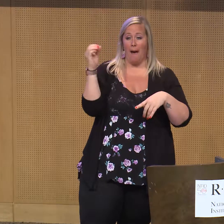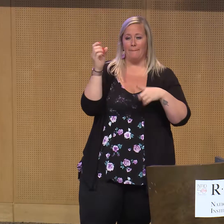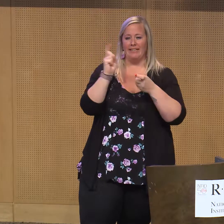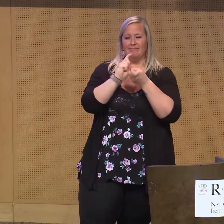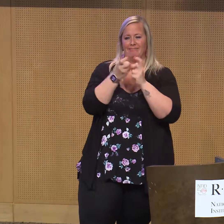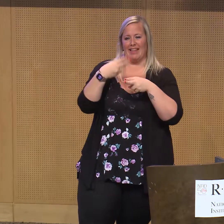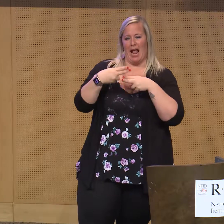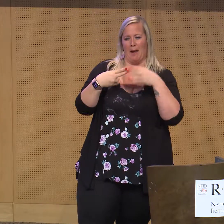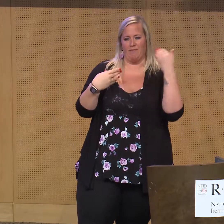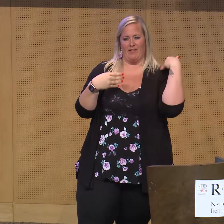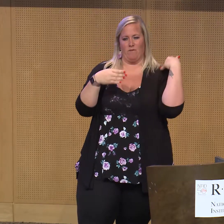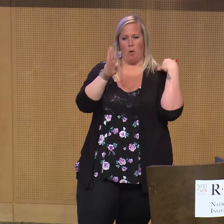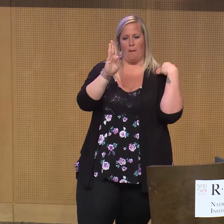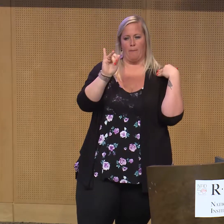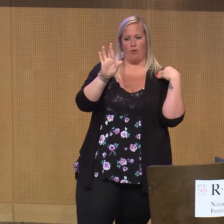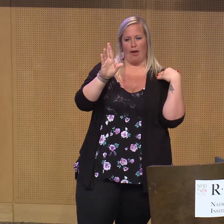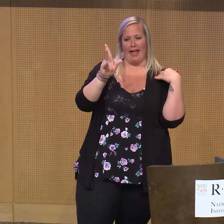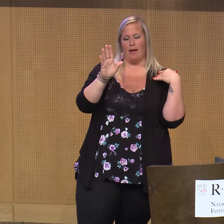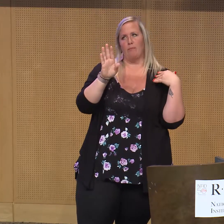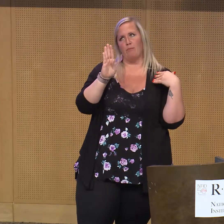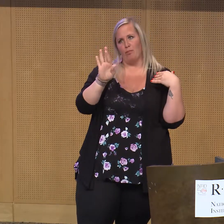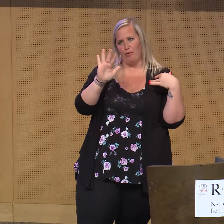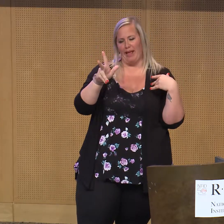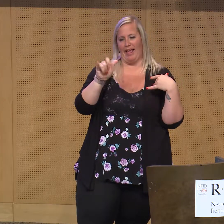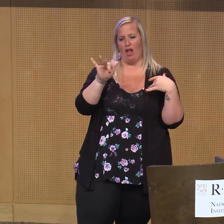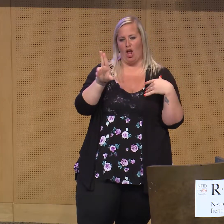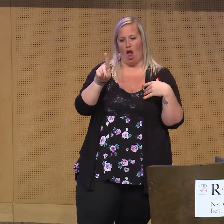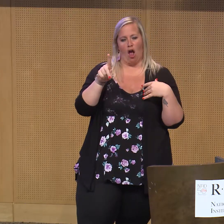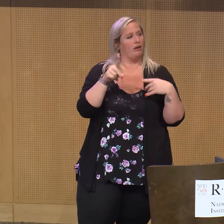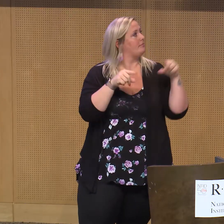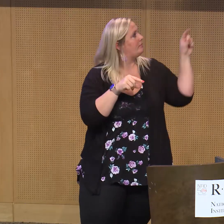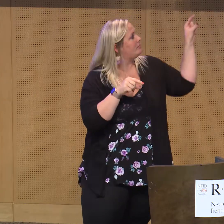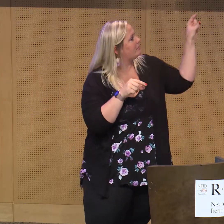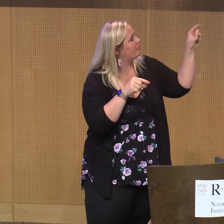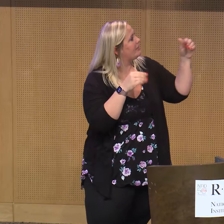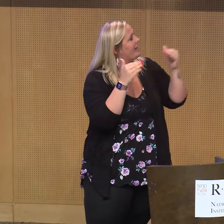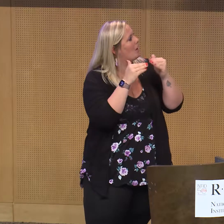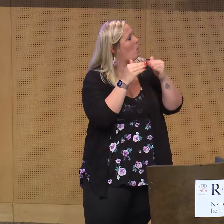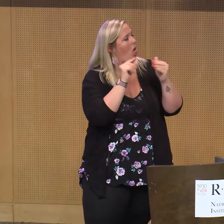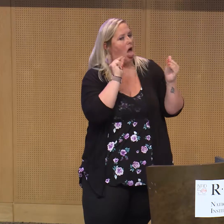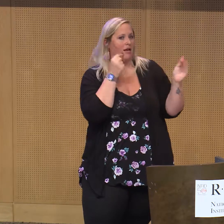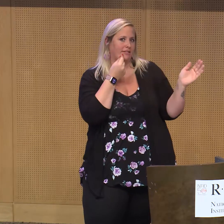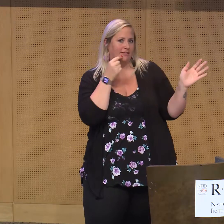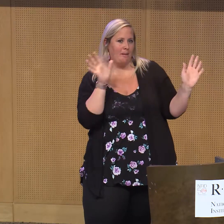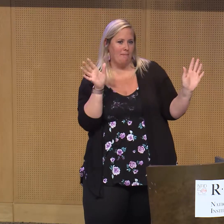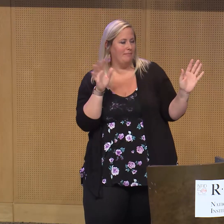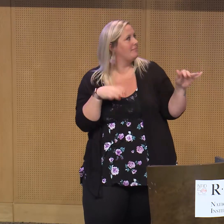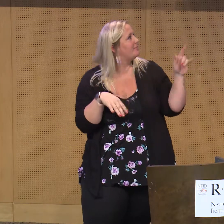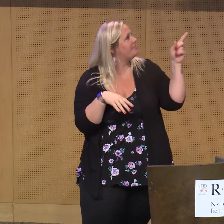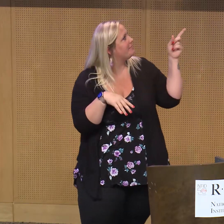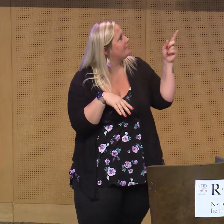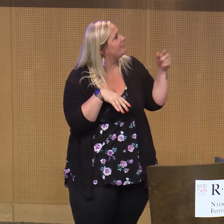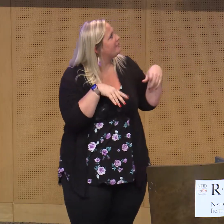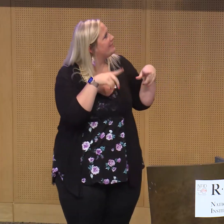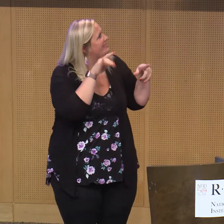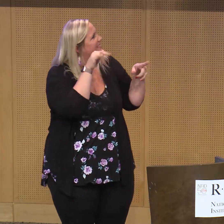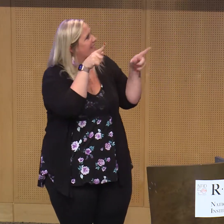So "Steph + Brickyard = Awesome." The company's prior name was Brickyard. Now they're RYNO.